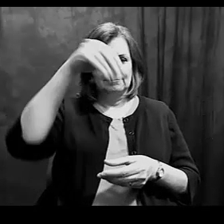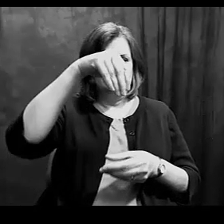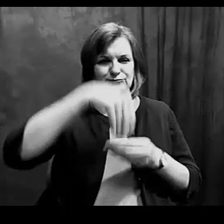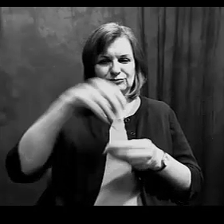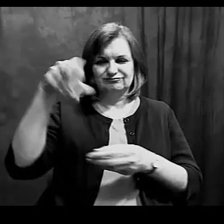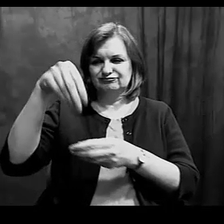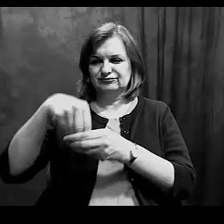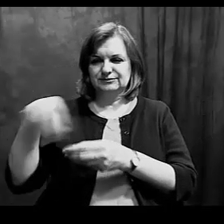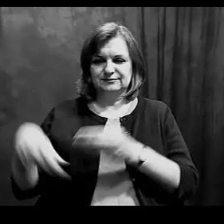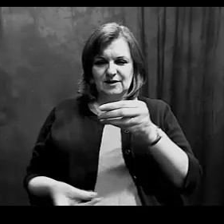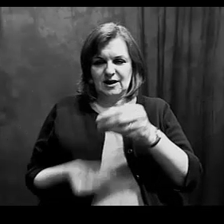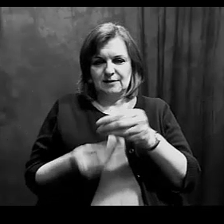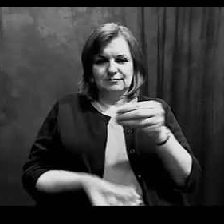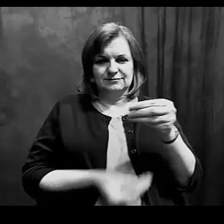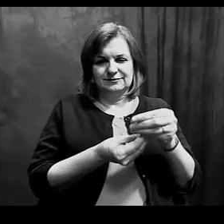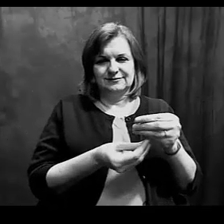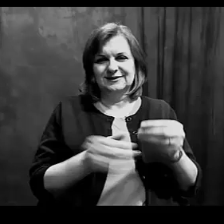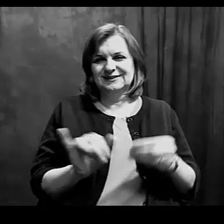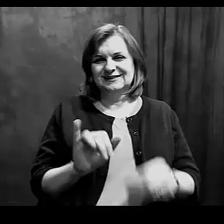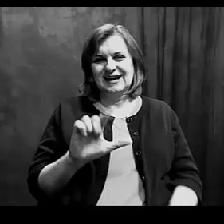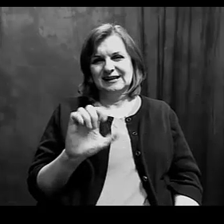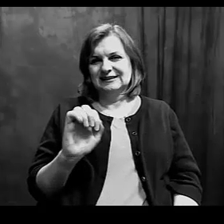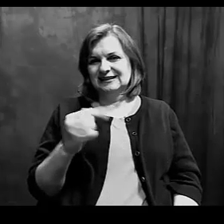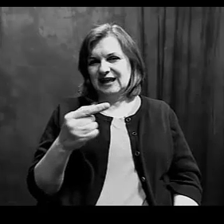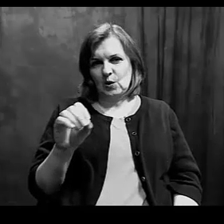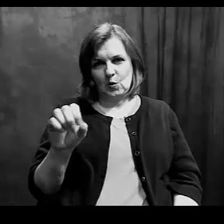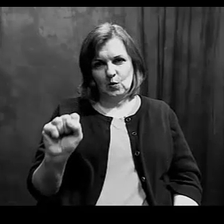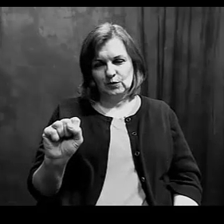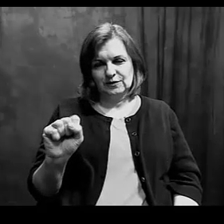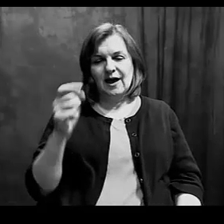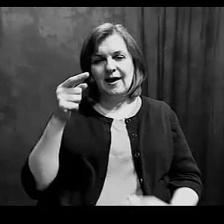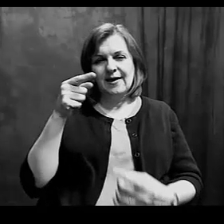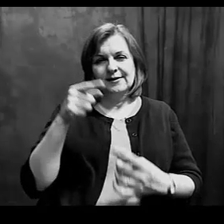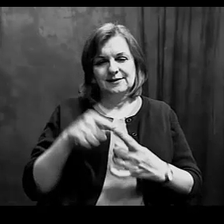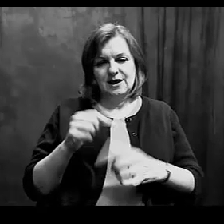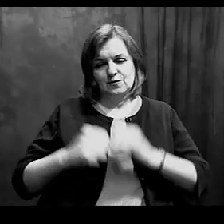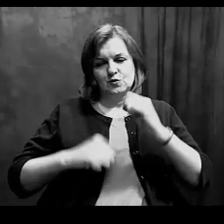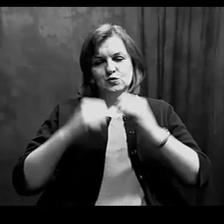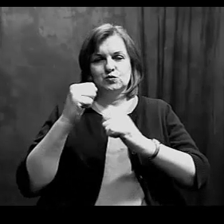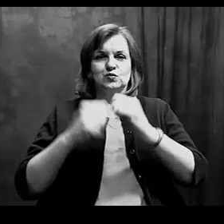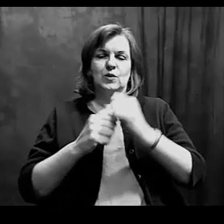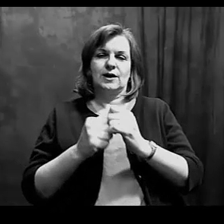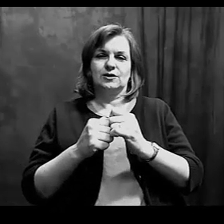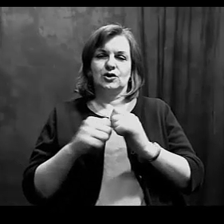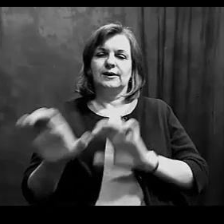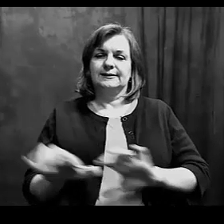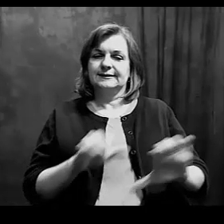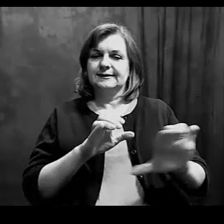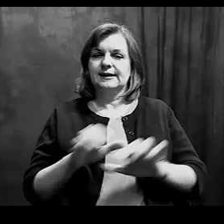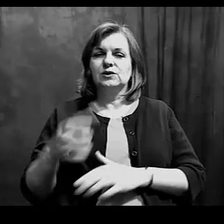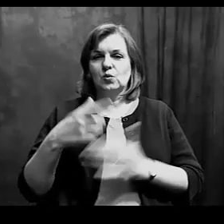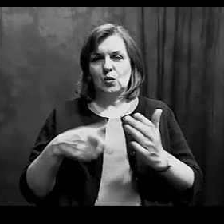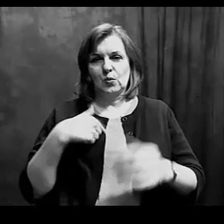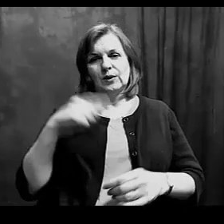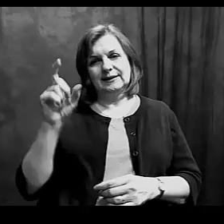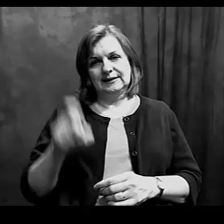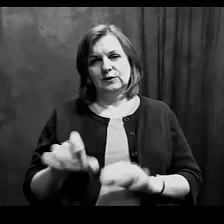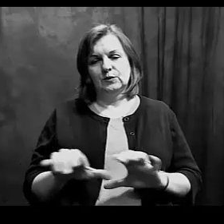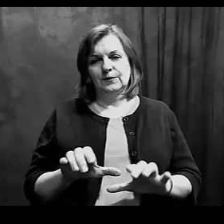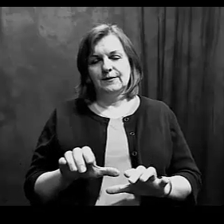and it's essentially a building game of Legos we continue to add things onto this until the structure is able to perform the function that